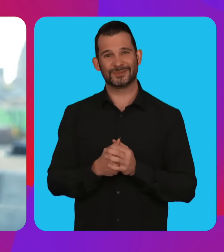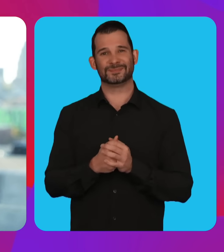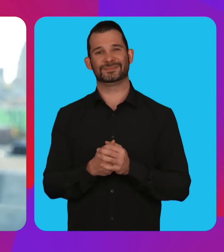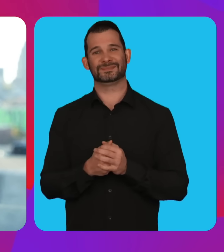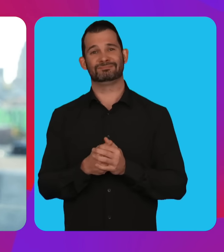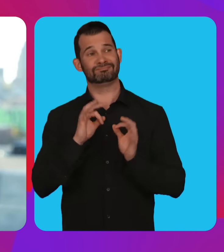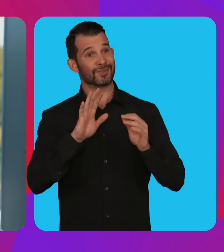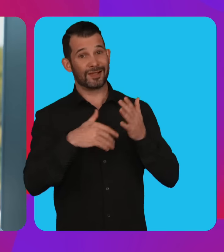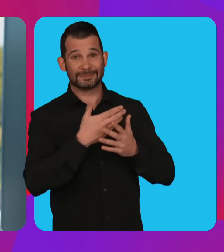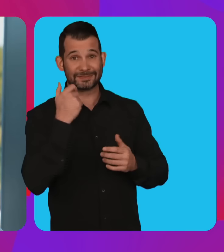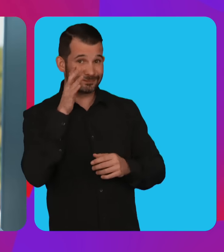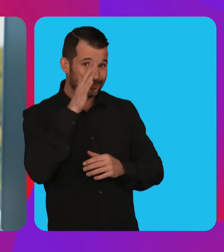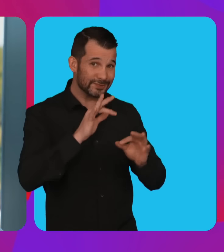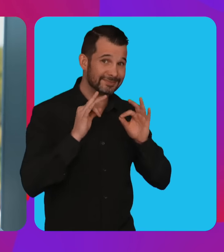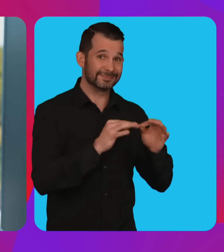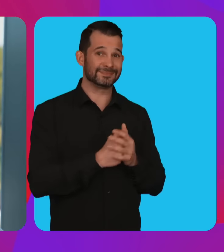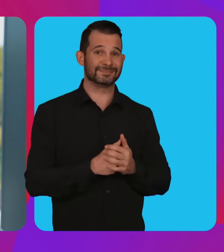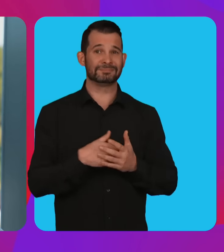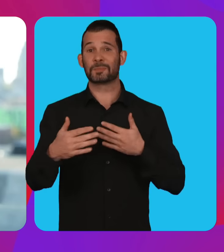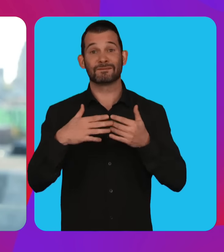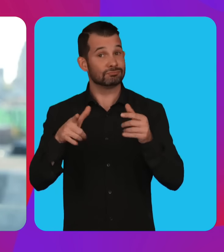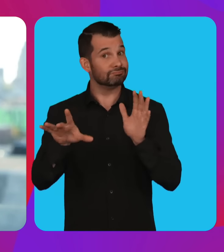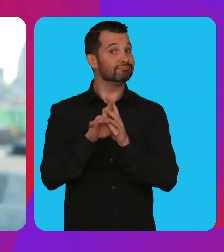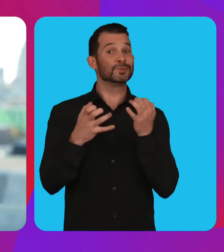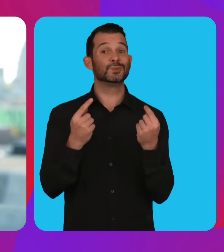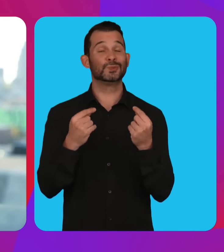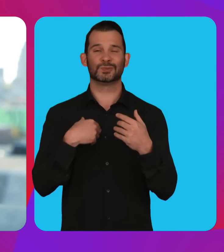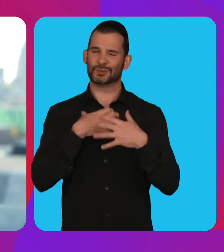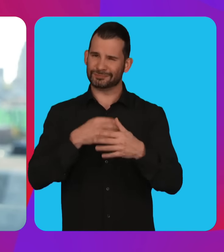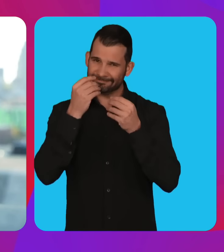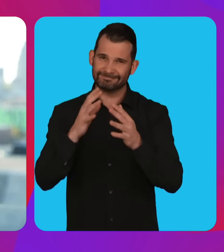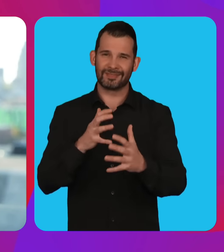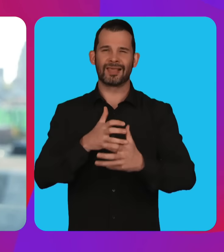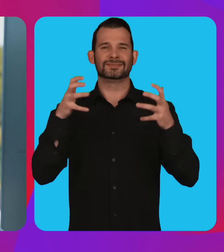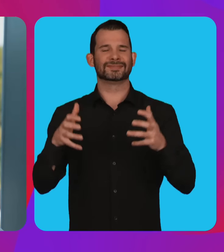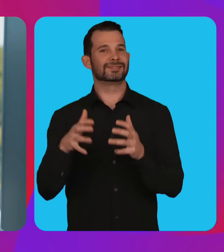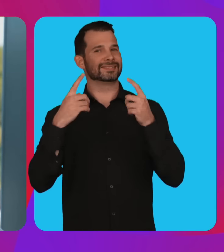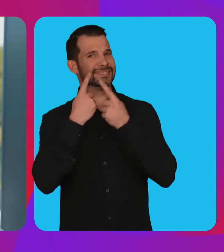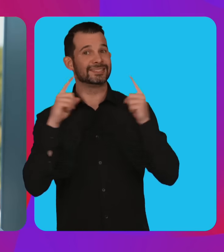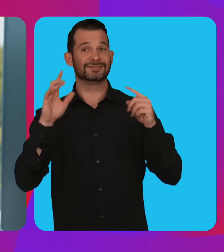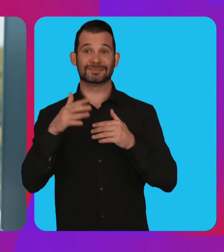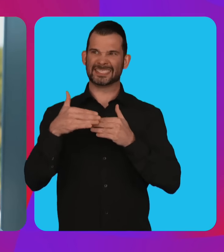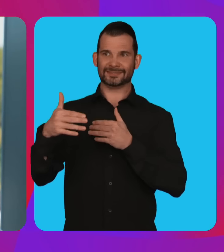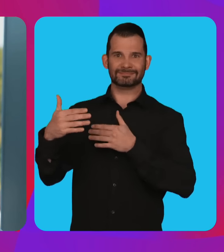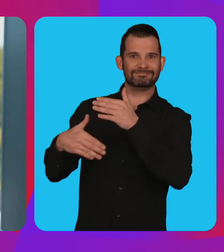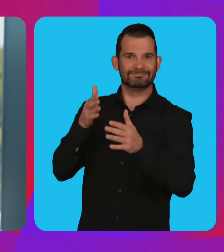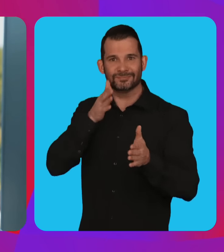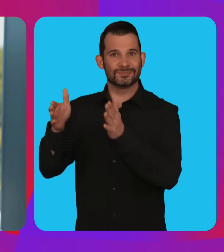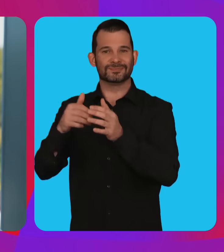Whatever you choose to do, I wish you lots and lots of success in your next move. [Interpreter 1] Thank you, Isabelle.